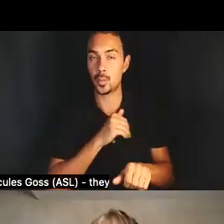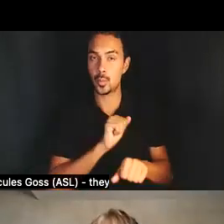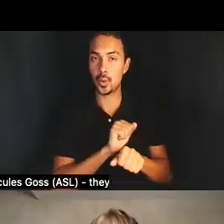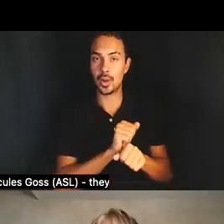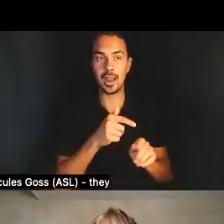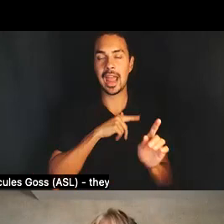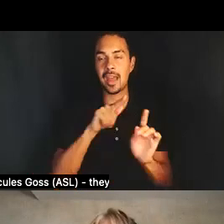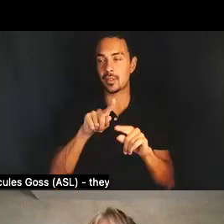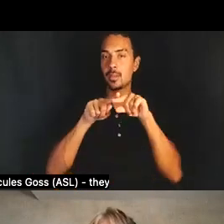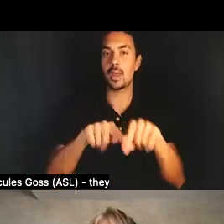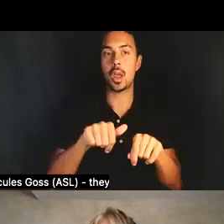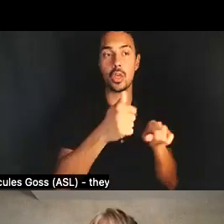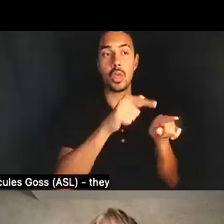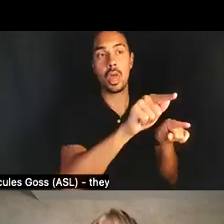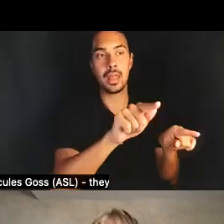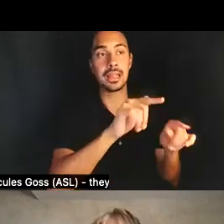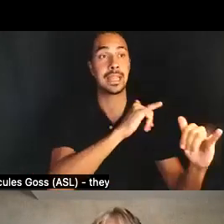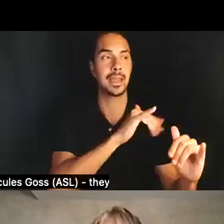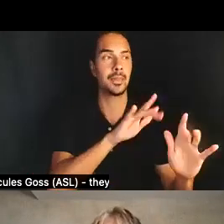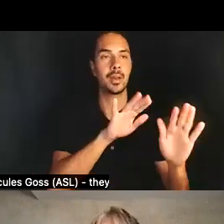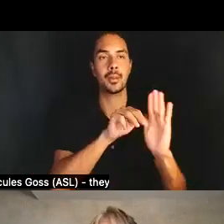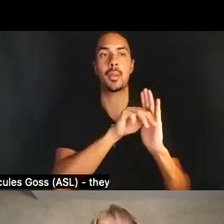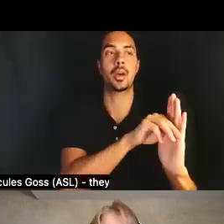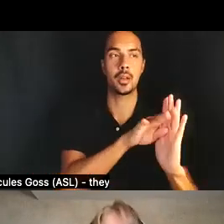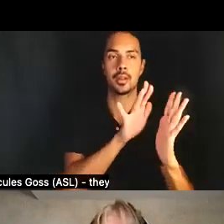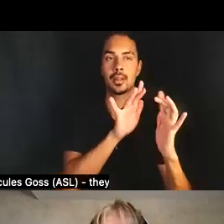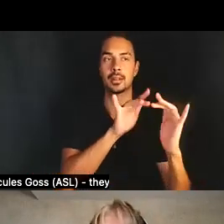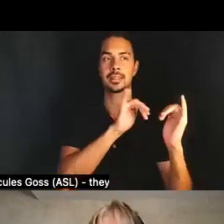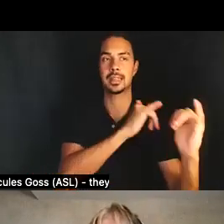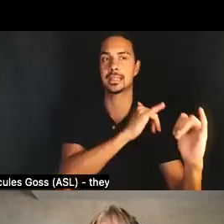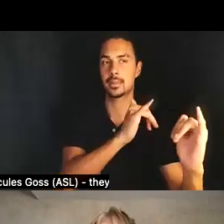Over the years I found I do not have to model the ways I